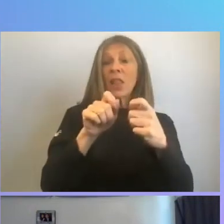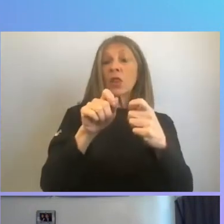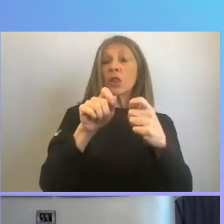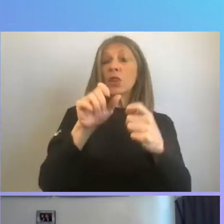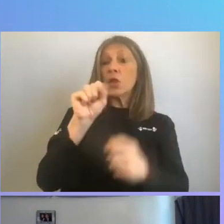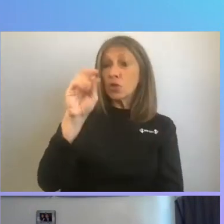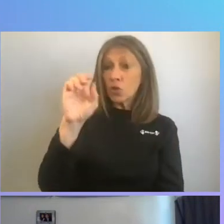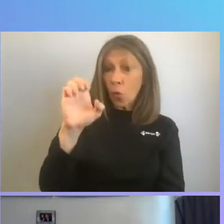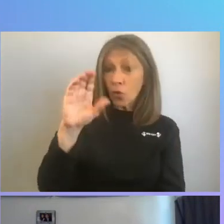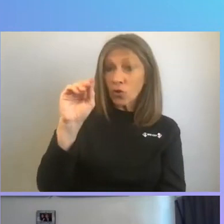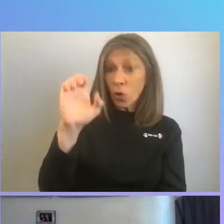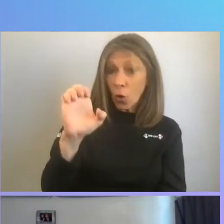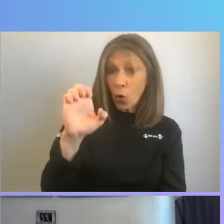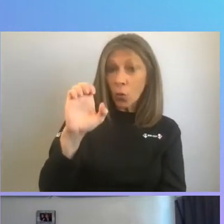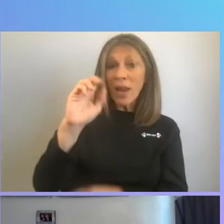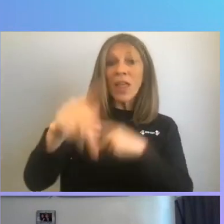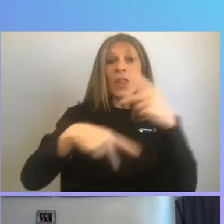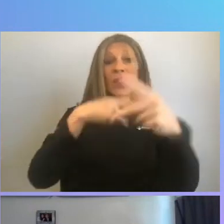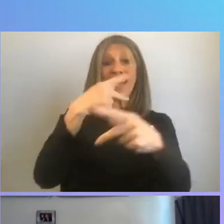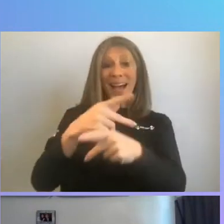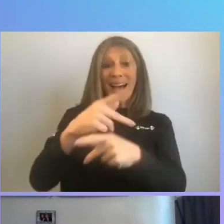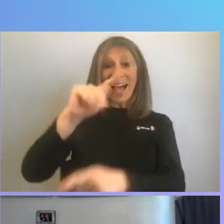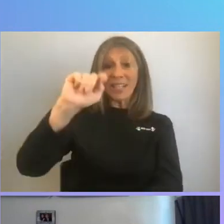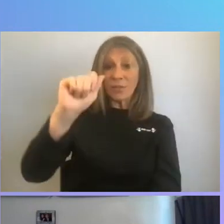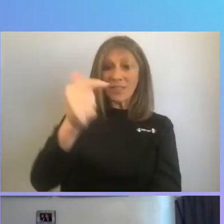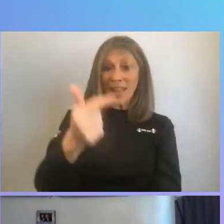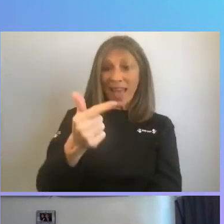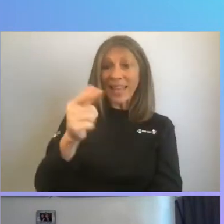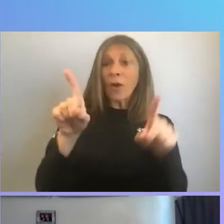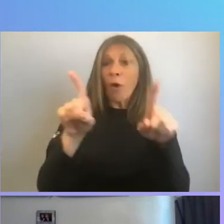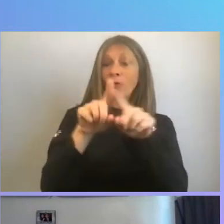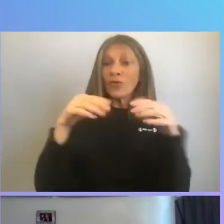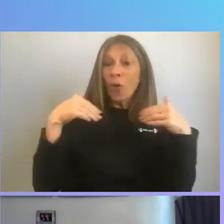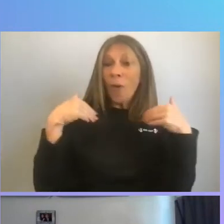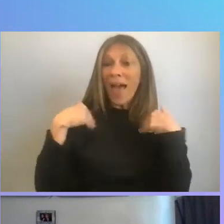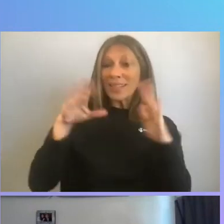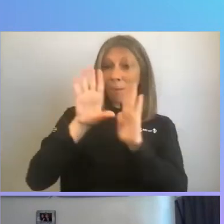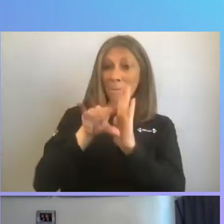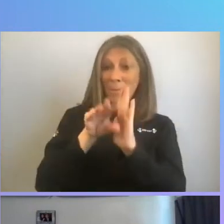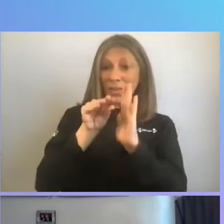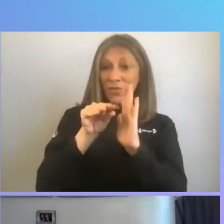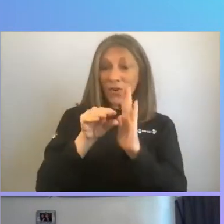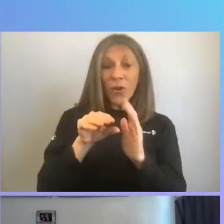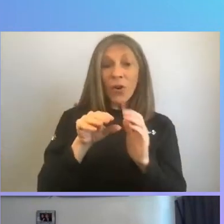also has a screenshot of which item was identified having